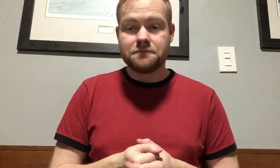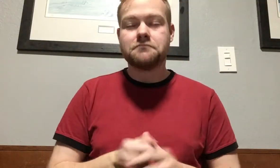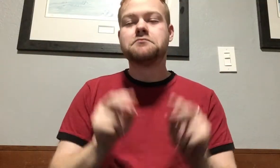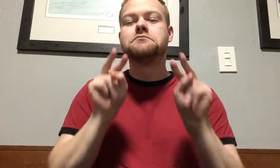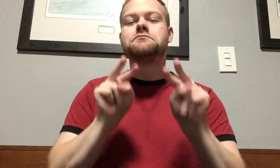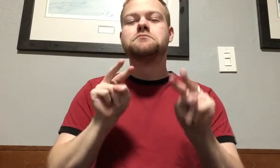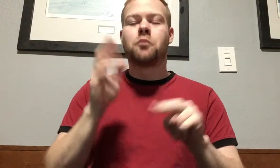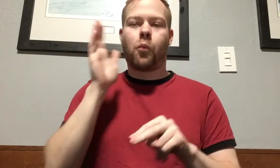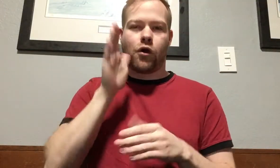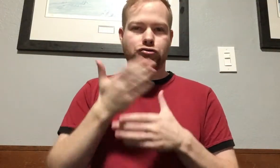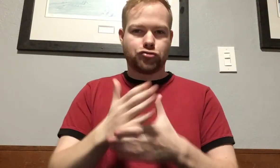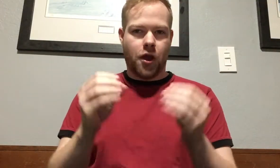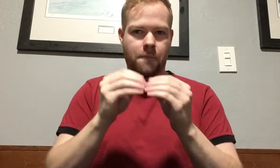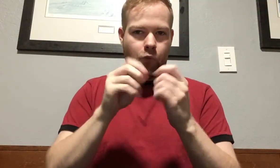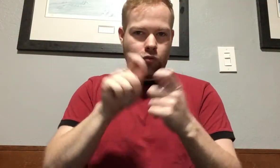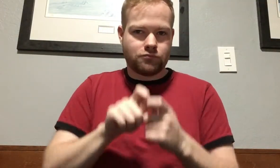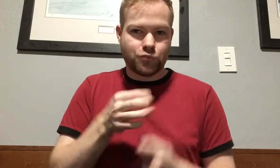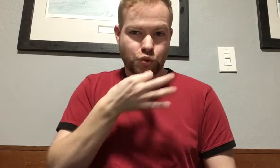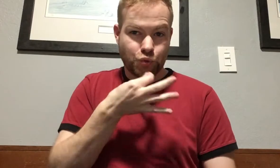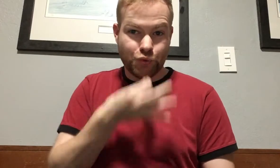We’ll share more details soon!